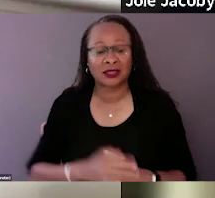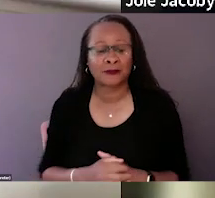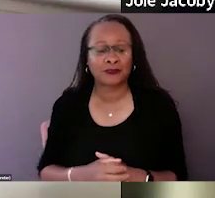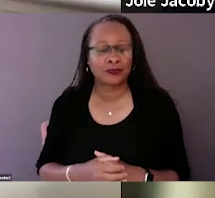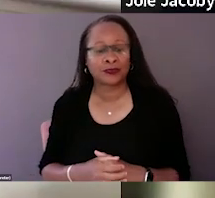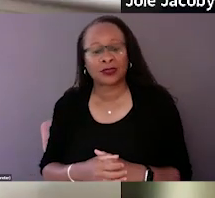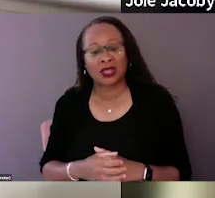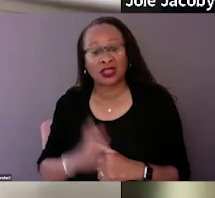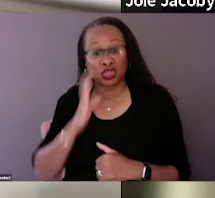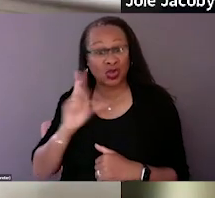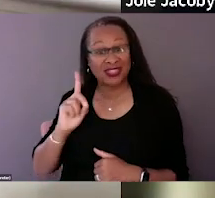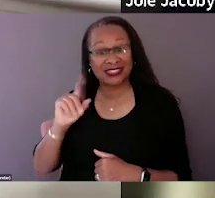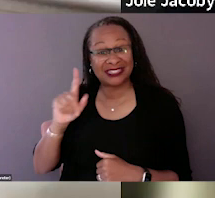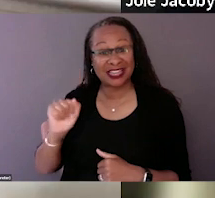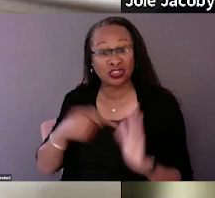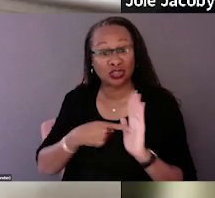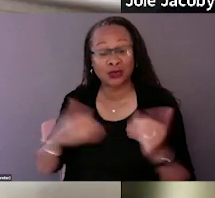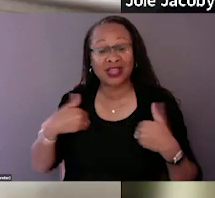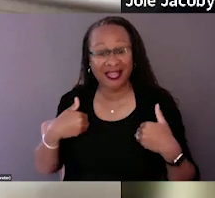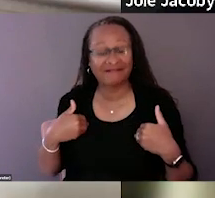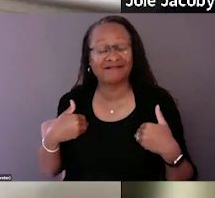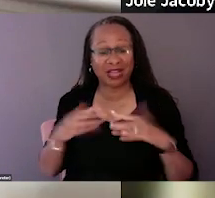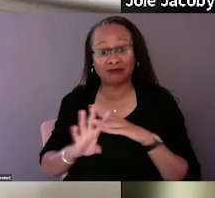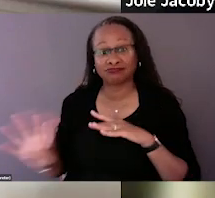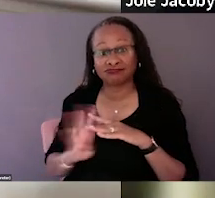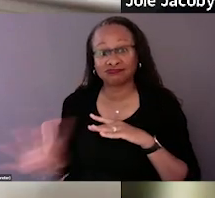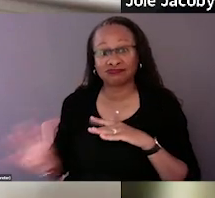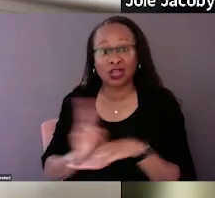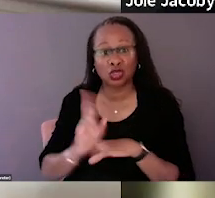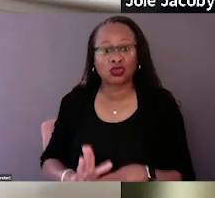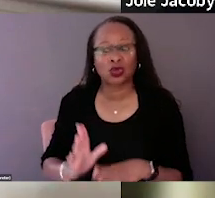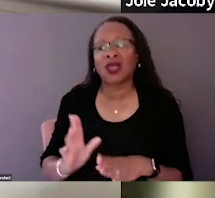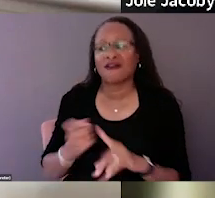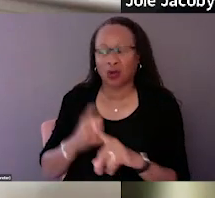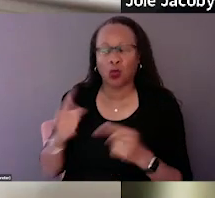The data shows that there has been an exodus of users since Elon Musk took over the platform.